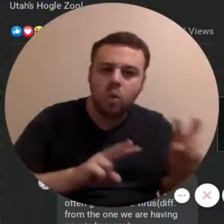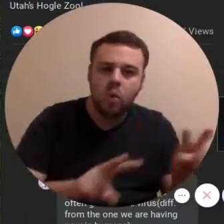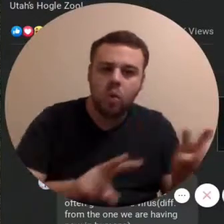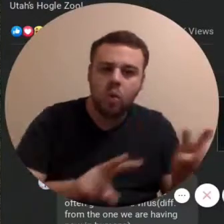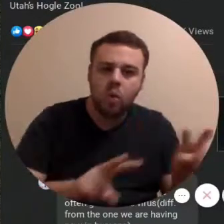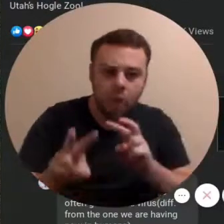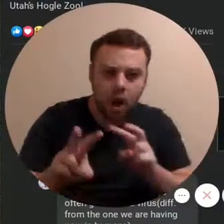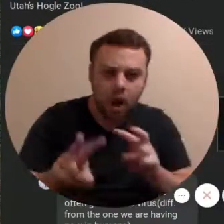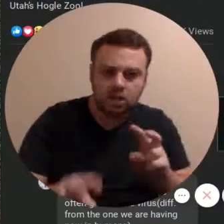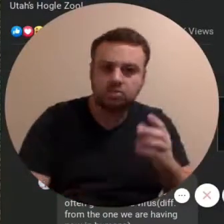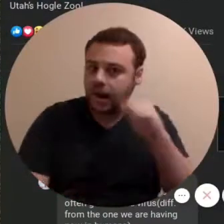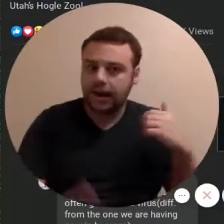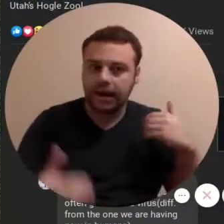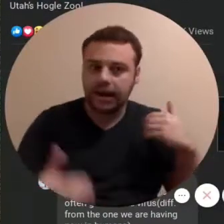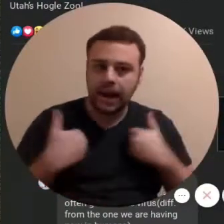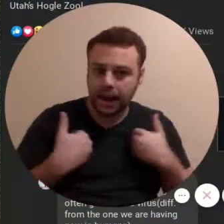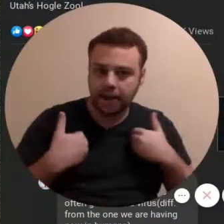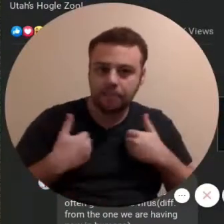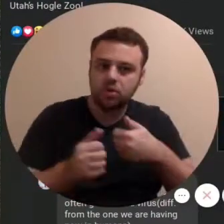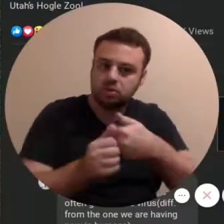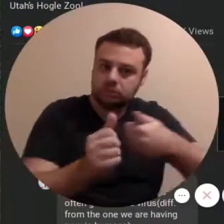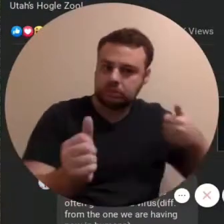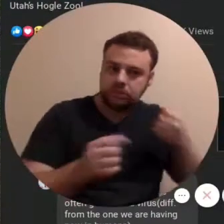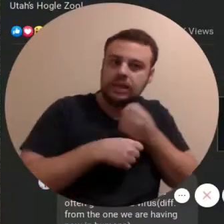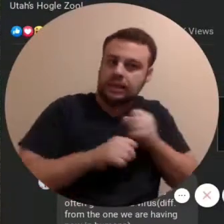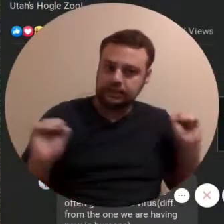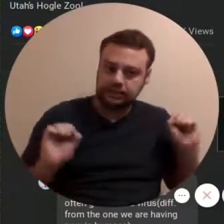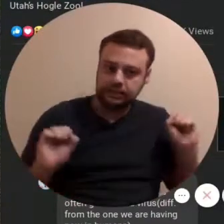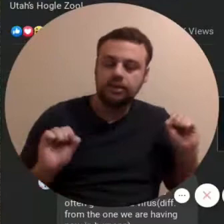distance. And of course, we look forward to having you all come back to the zoo